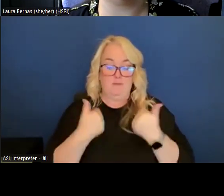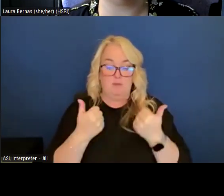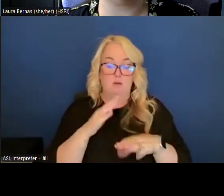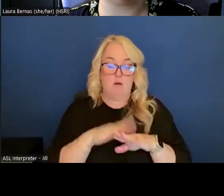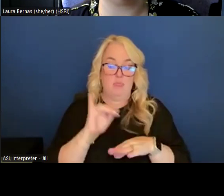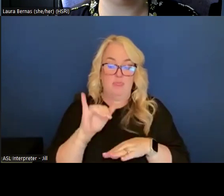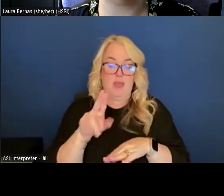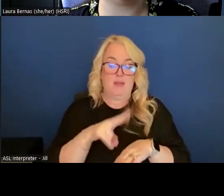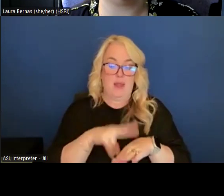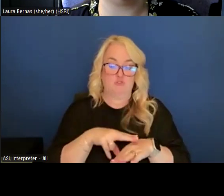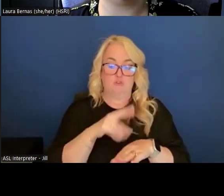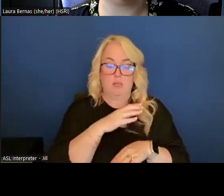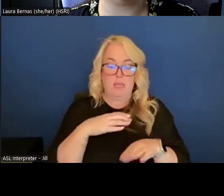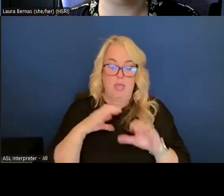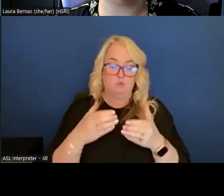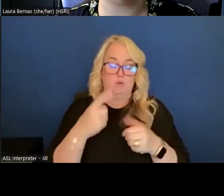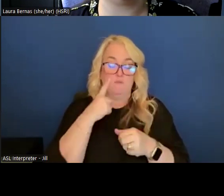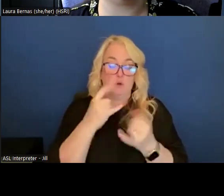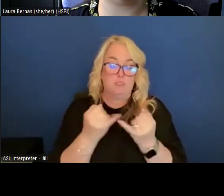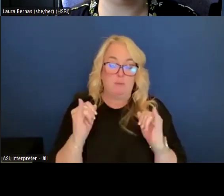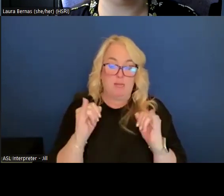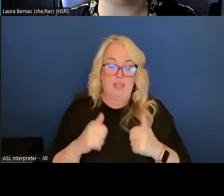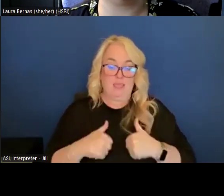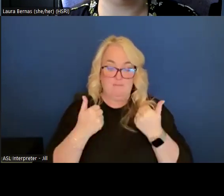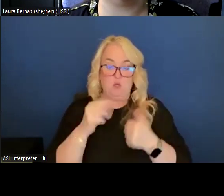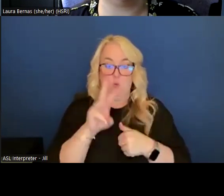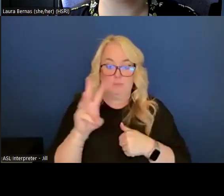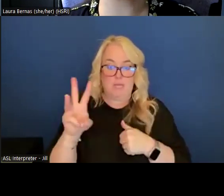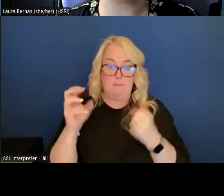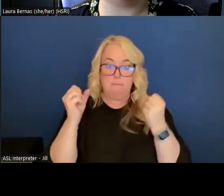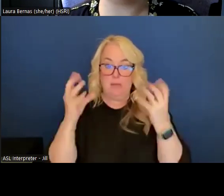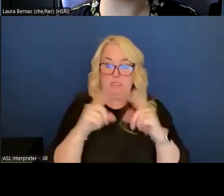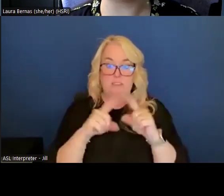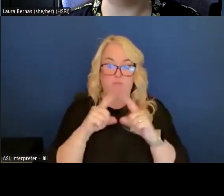Living website. So, those are lots of places, right? And it's